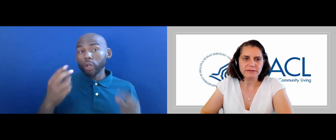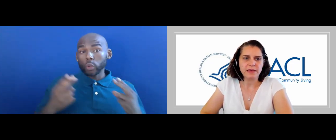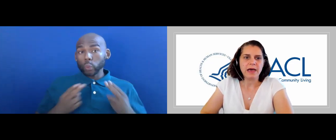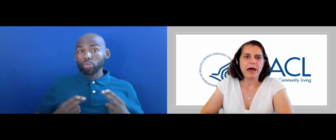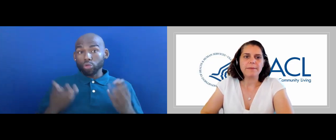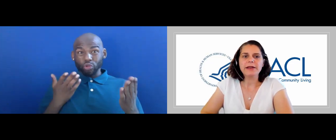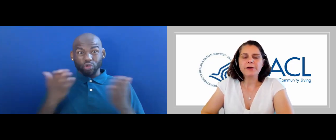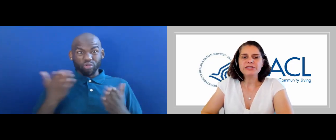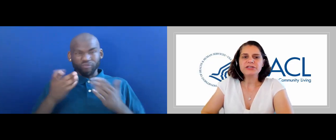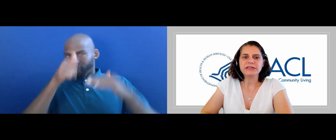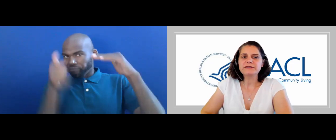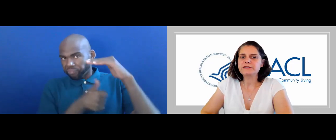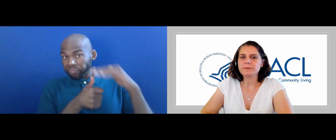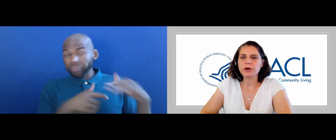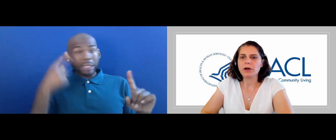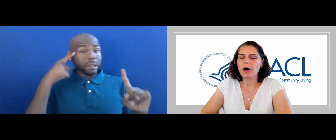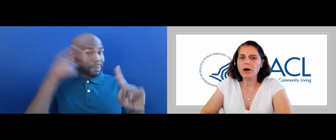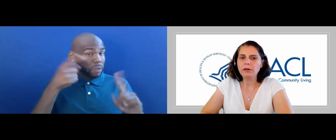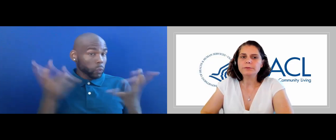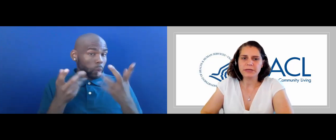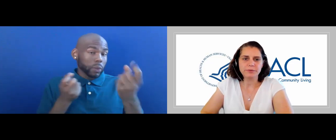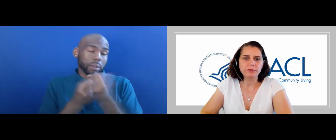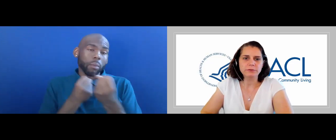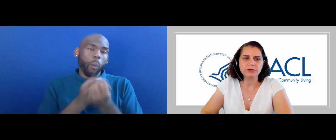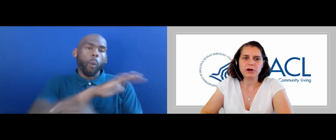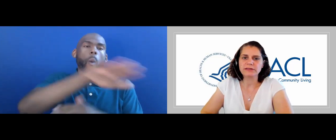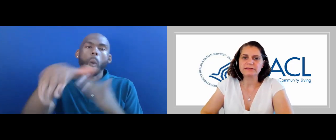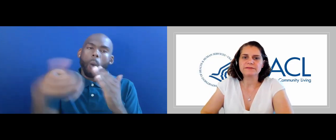OUR MISSION IS TO SUPPORT ALL PEOPLE, REGARDLESS OF